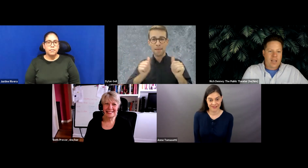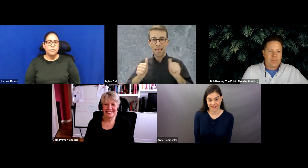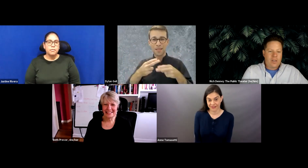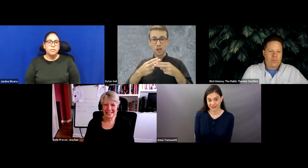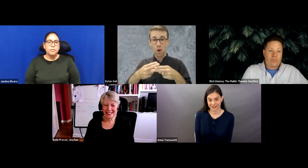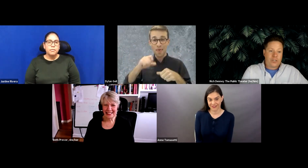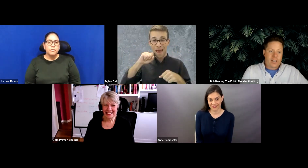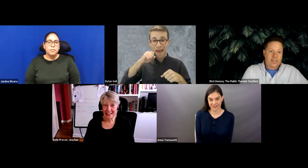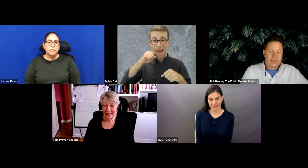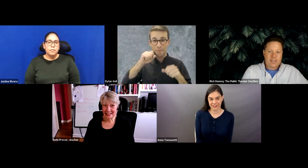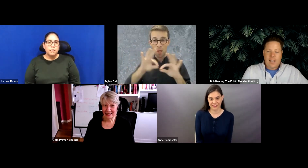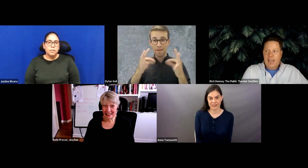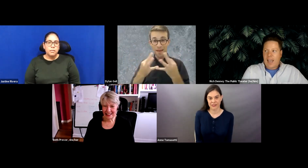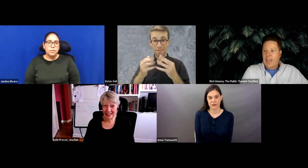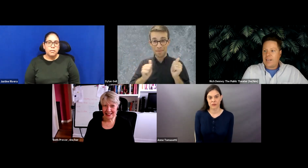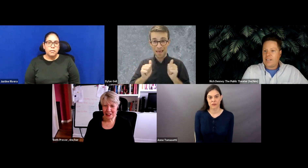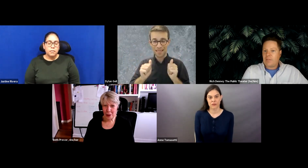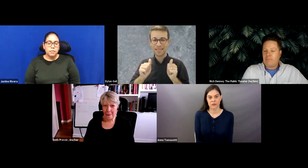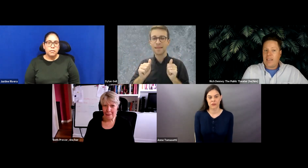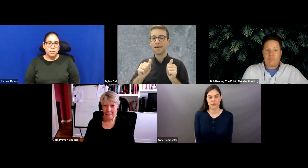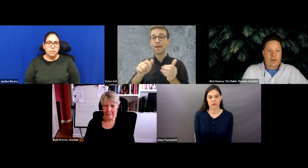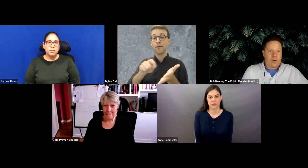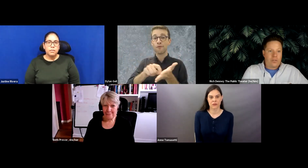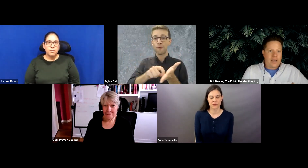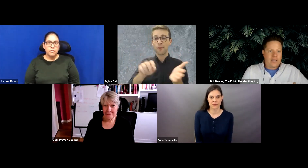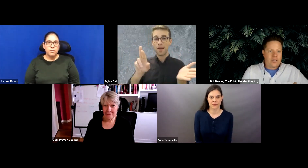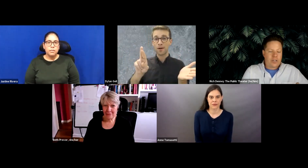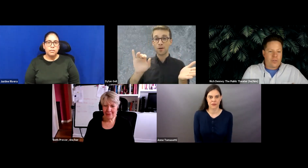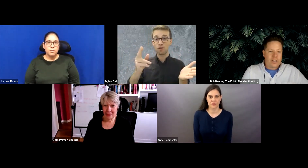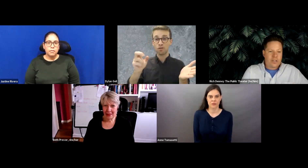time with Richard Nelson. And in my role as Director of Audience